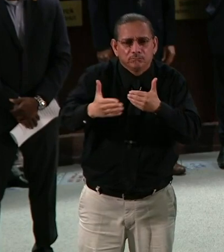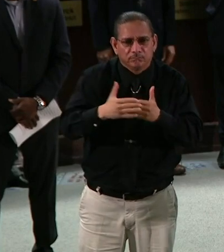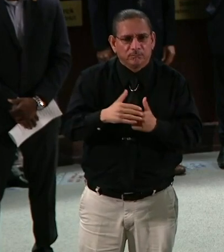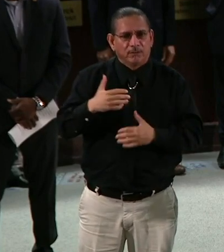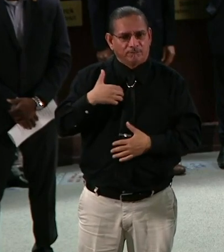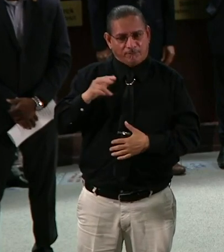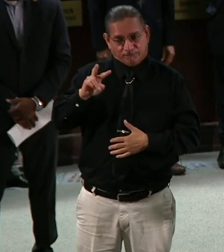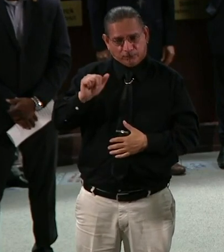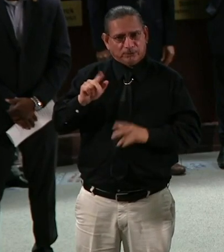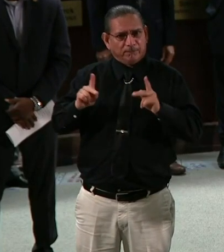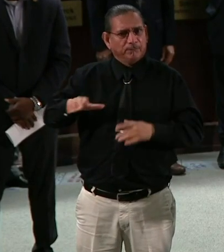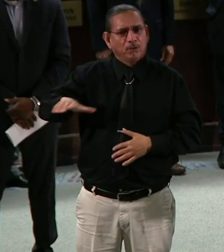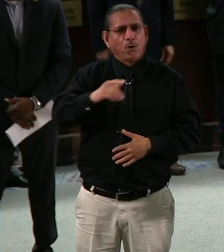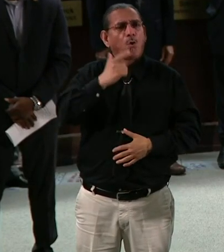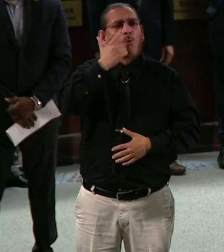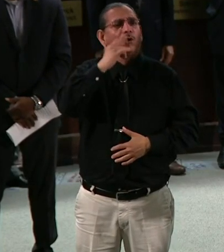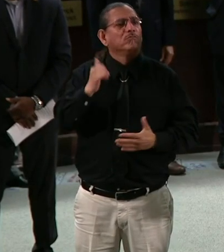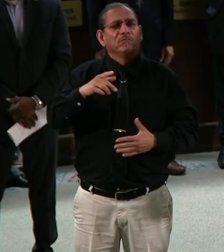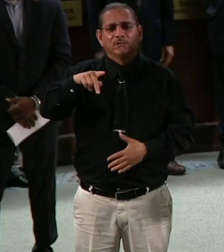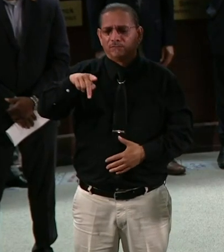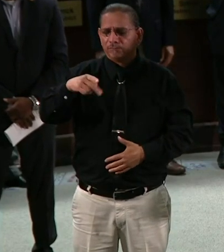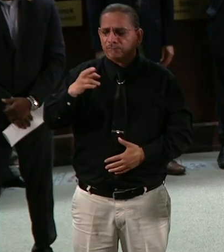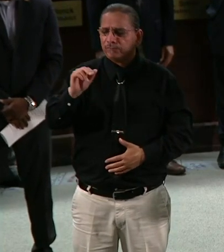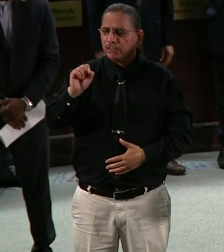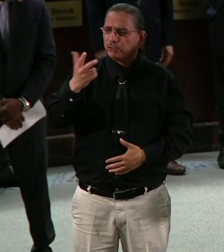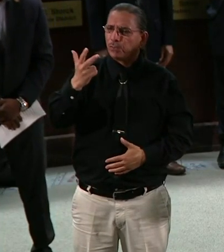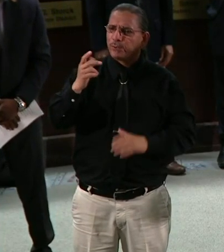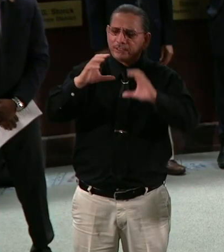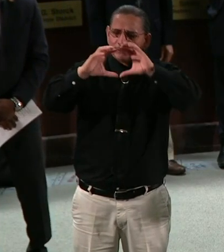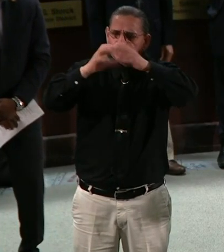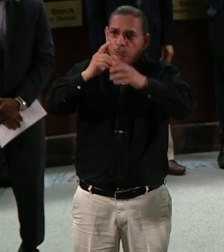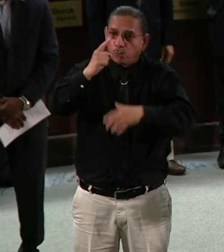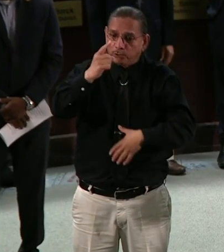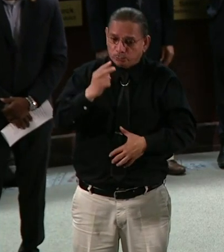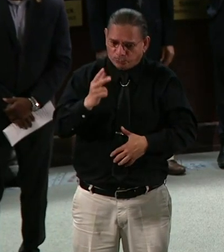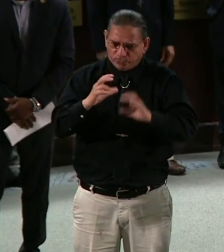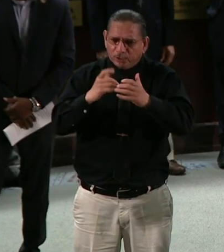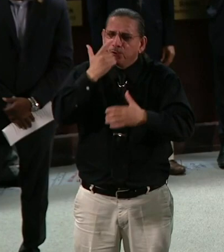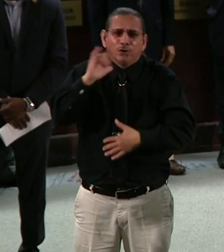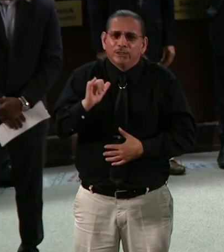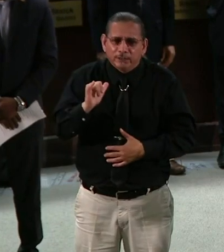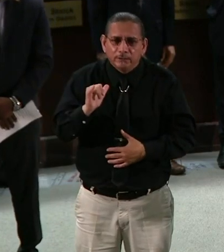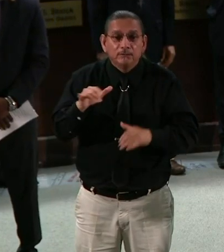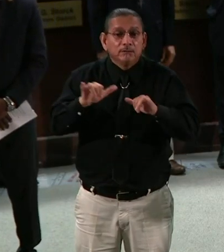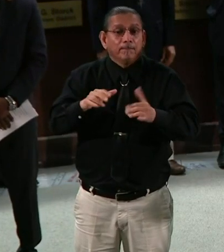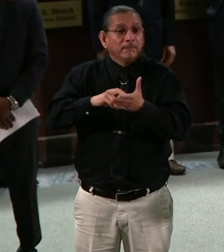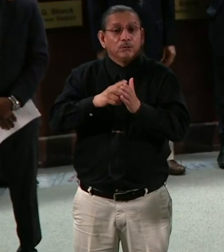VIRGINIANS TO SEE WHAT FACE THREE WILL GENERALLY LOOK LIKE